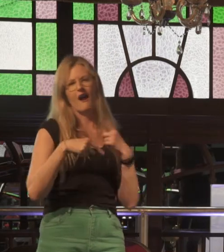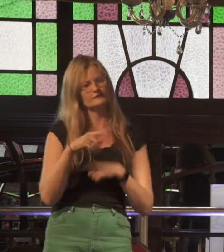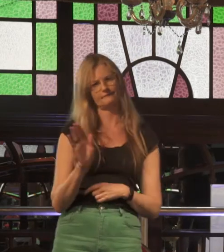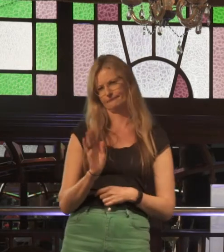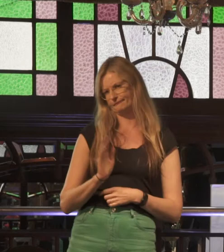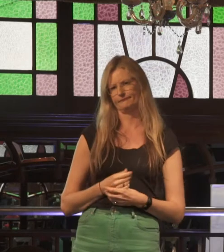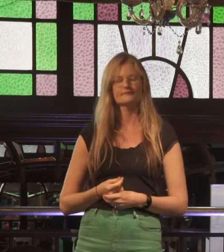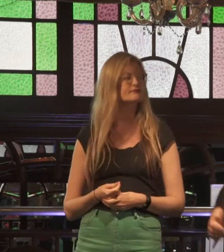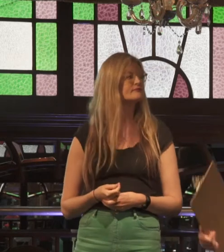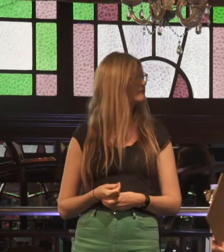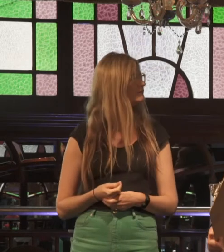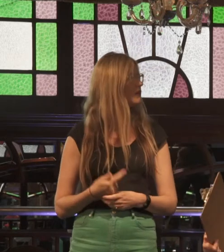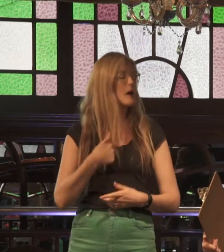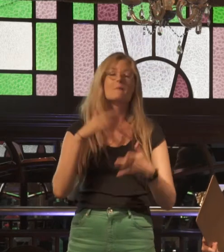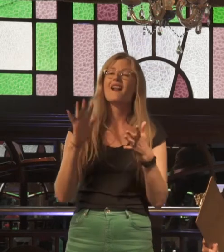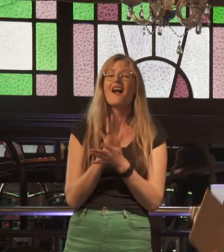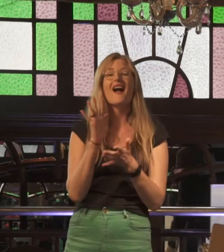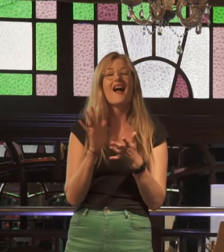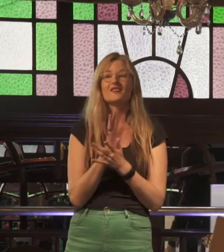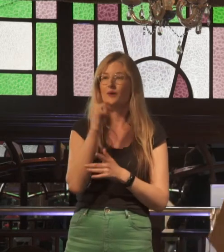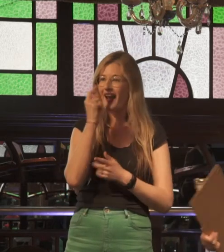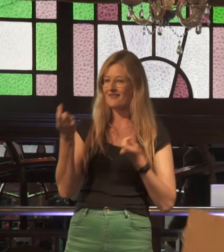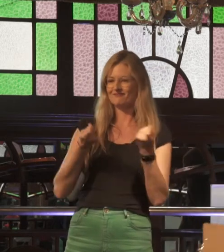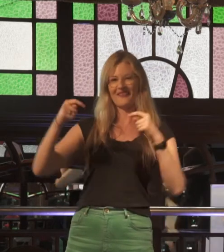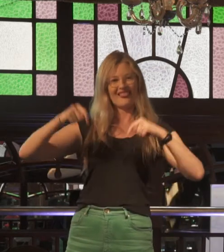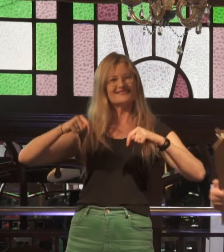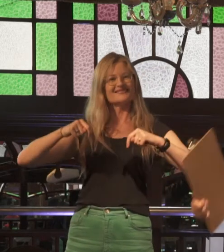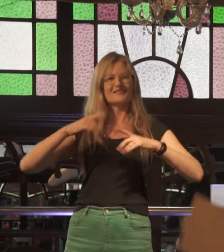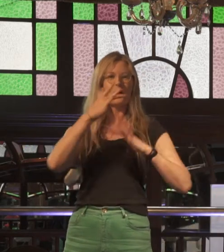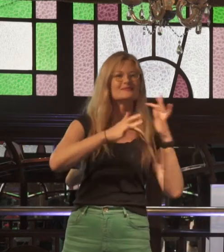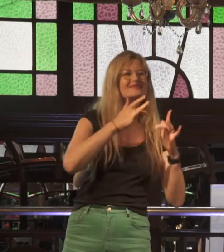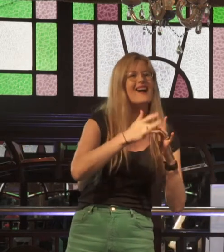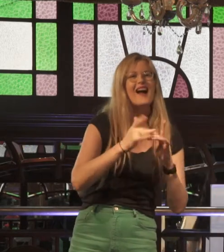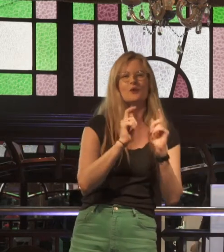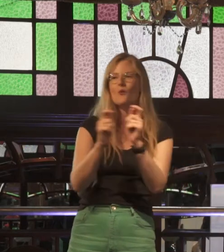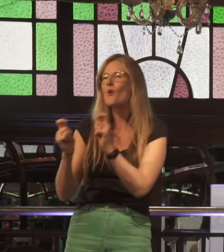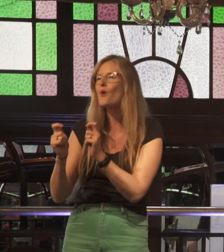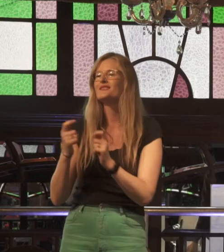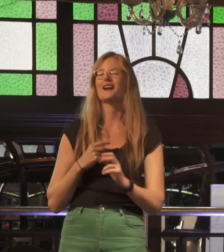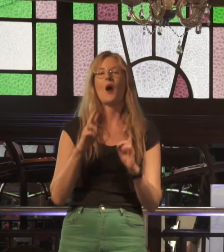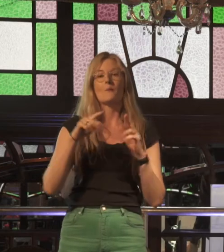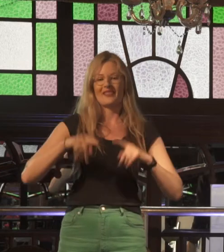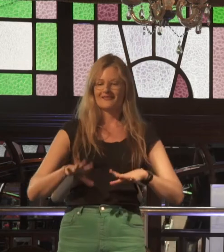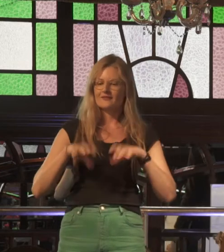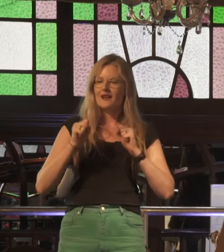I'm so glad that we've been able to facilitate that and help. And I'm sure it's the beginning of a much larger conversation